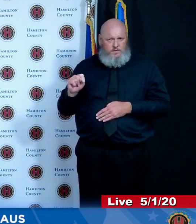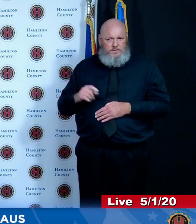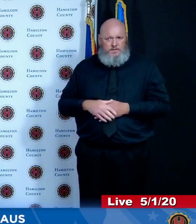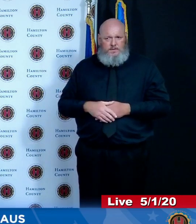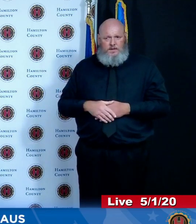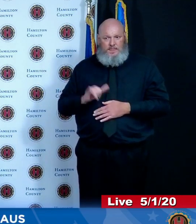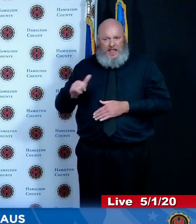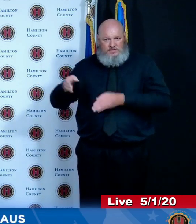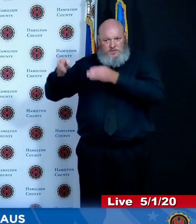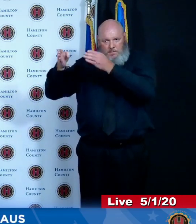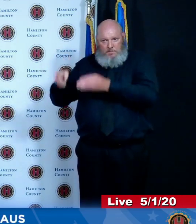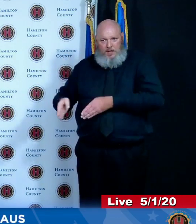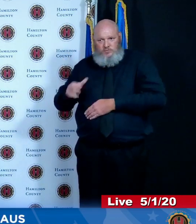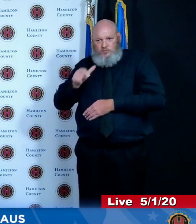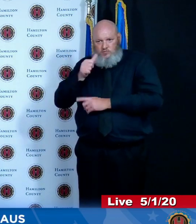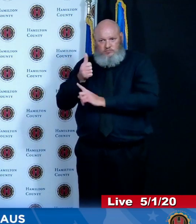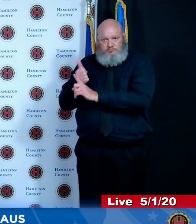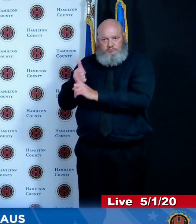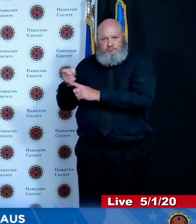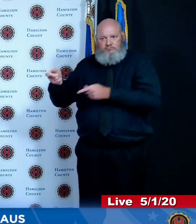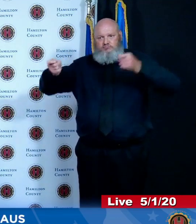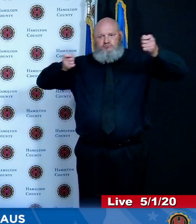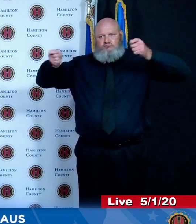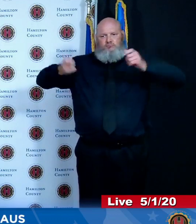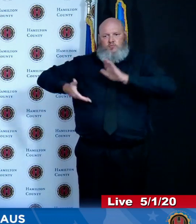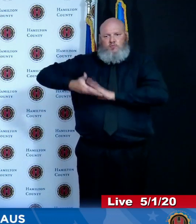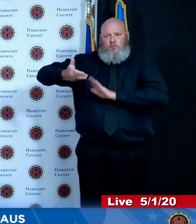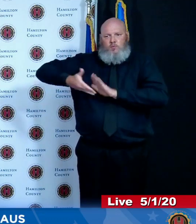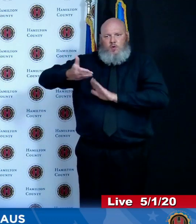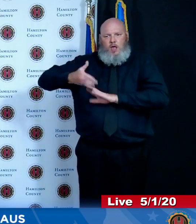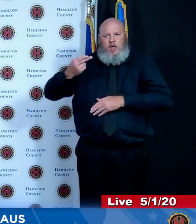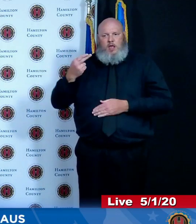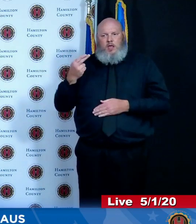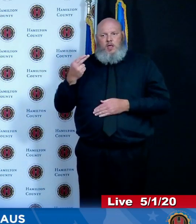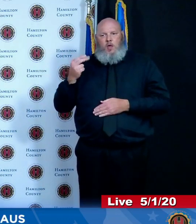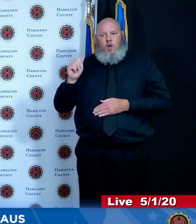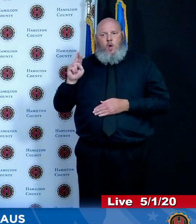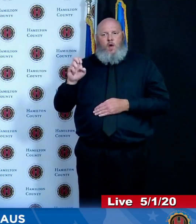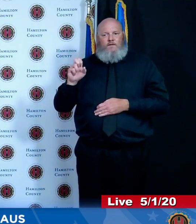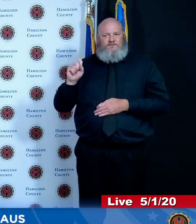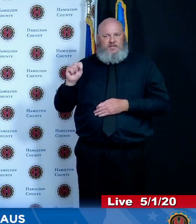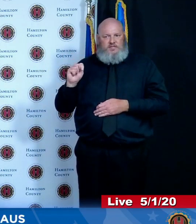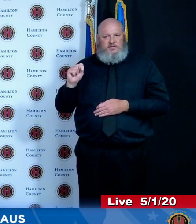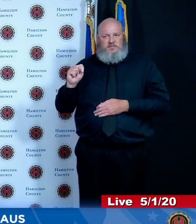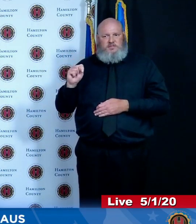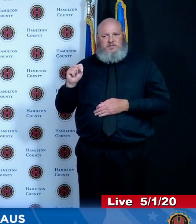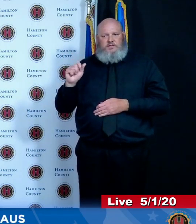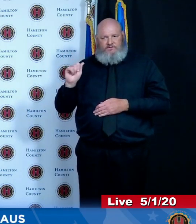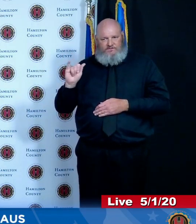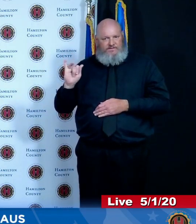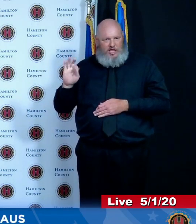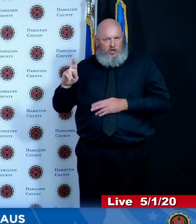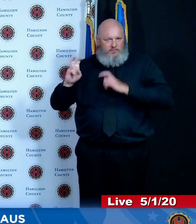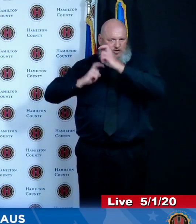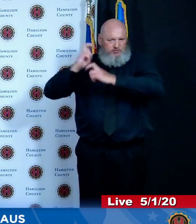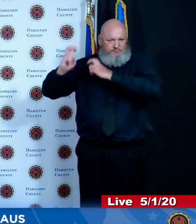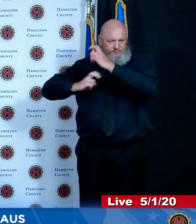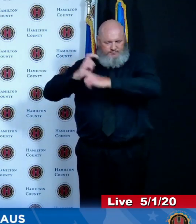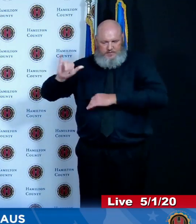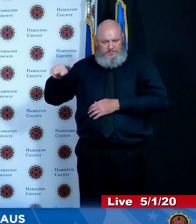cancel for this year I want to remind people that we and Greg have to follow